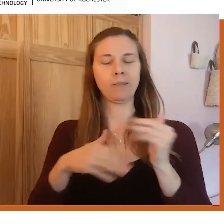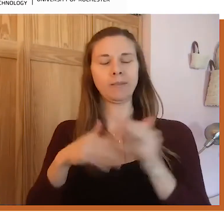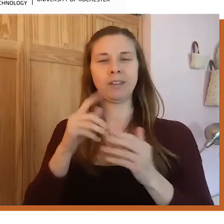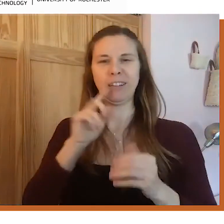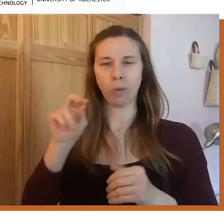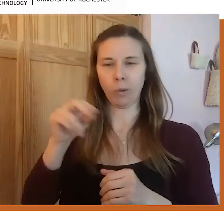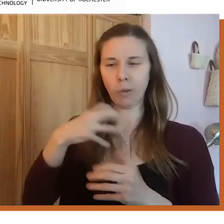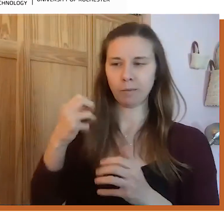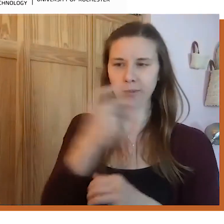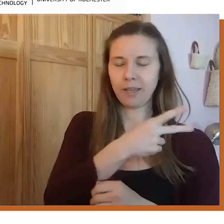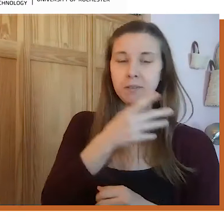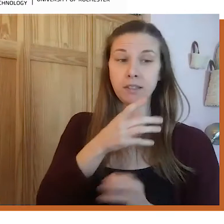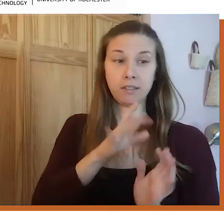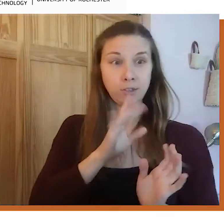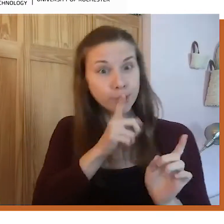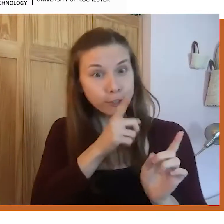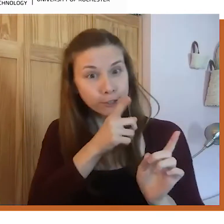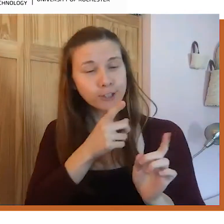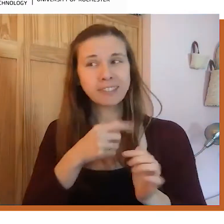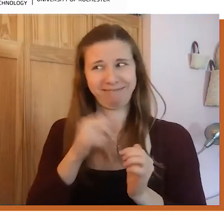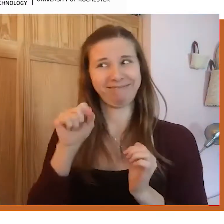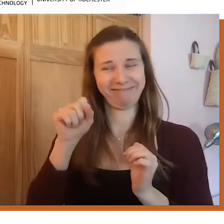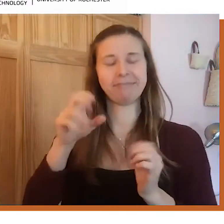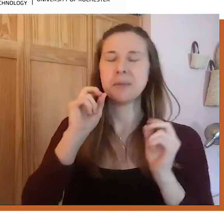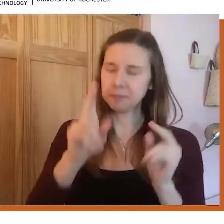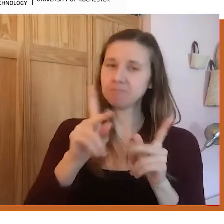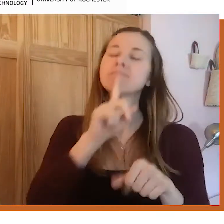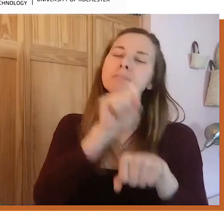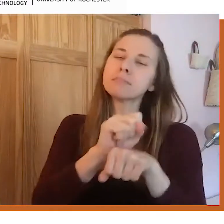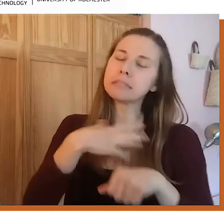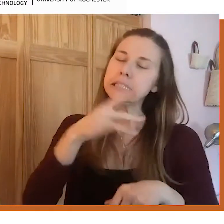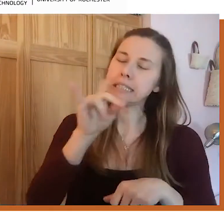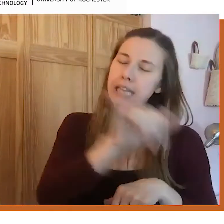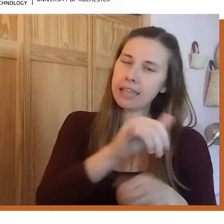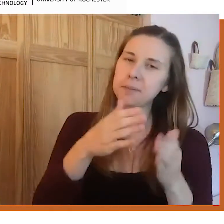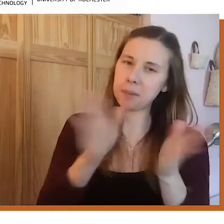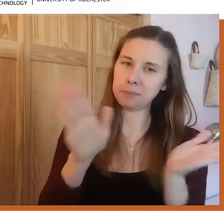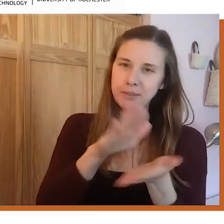to the Deaf school for a few days and realized that I wanted to go back to the public school, and I told my mom.